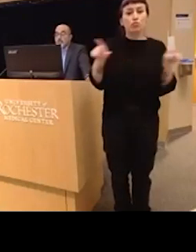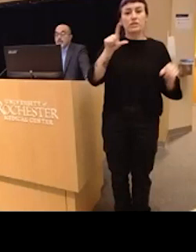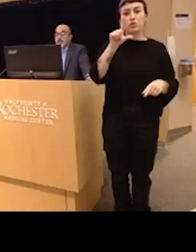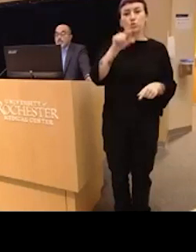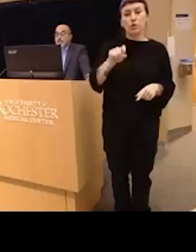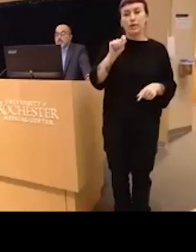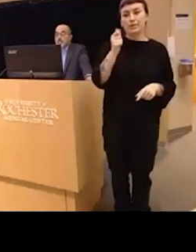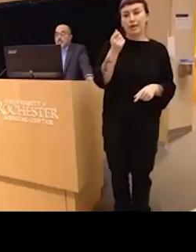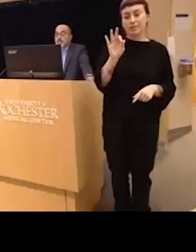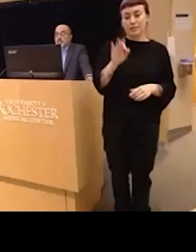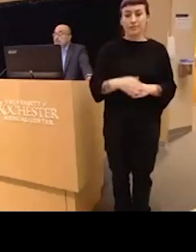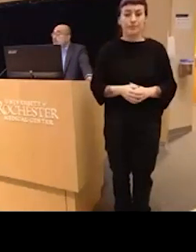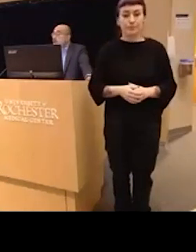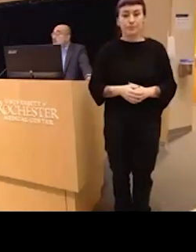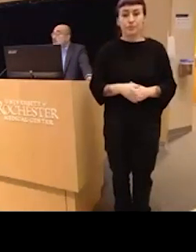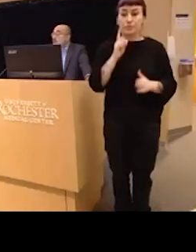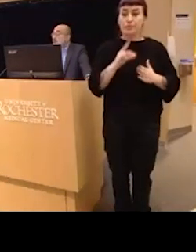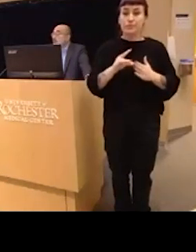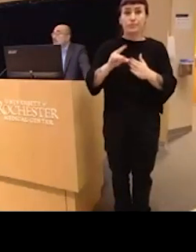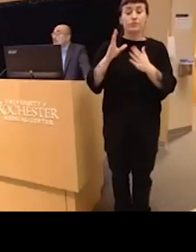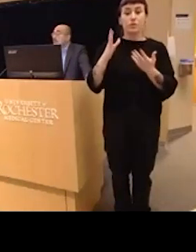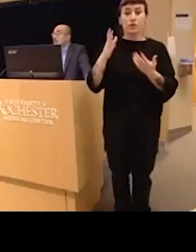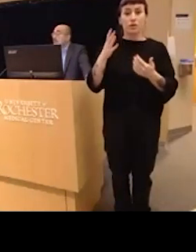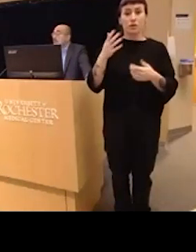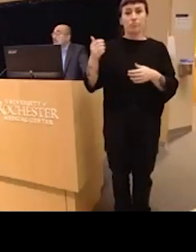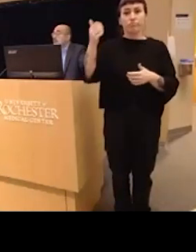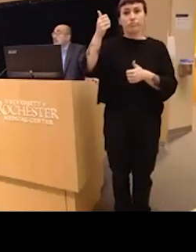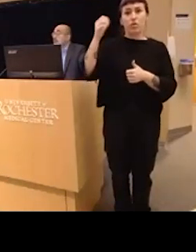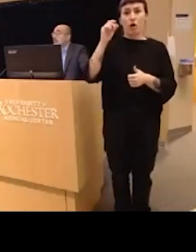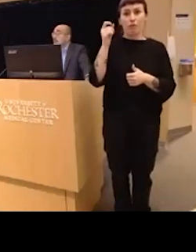an addition HHS was really spearheaded by officers at the American Academy of pain medicine um I was